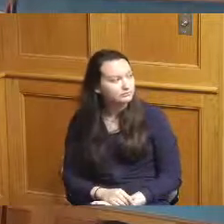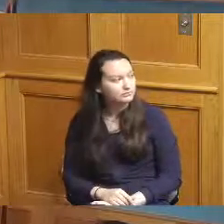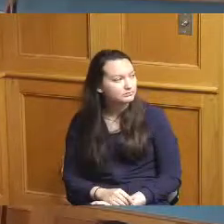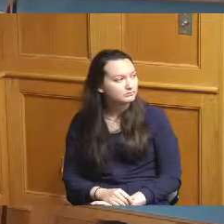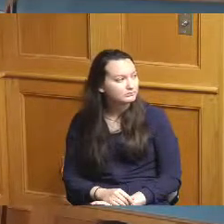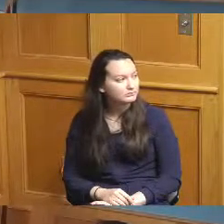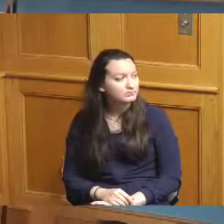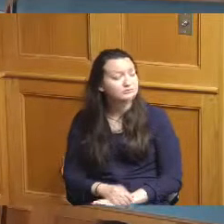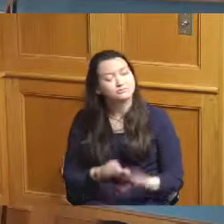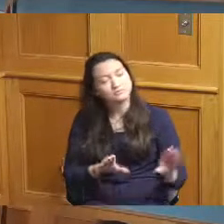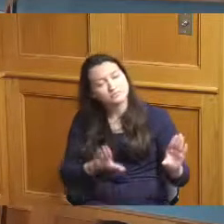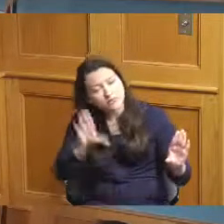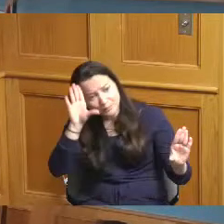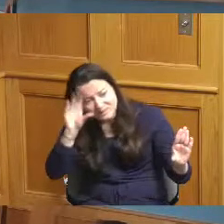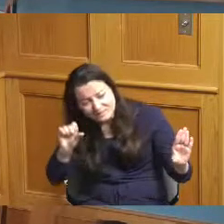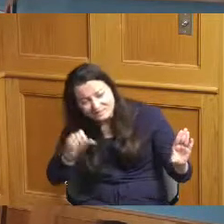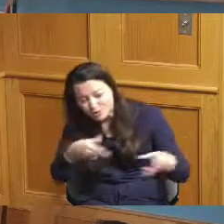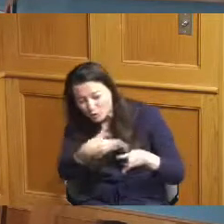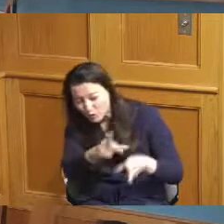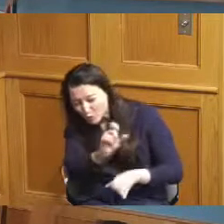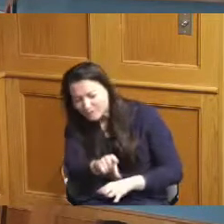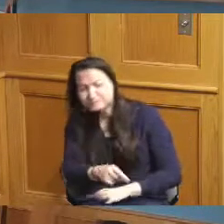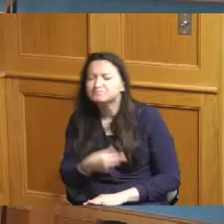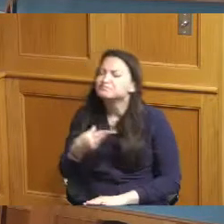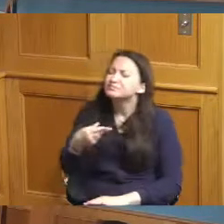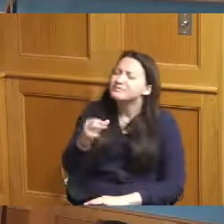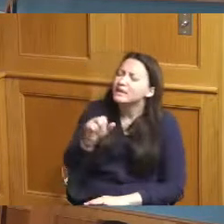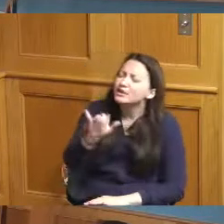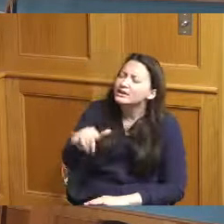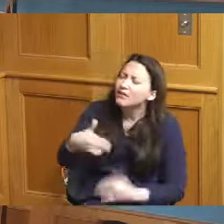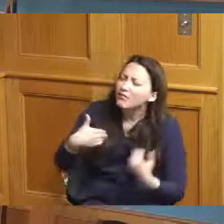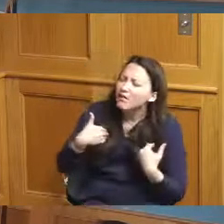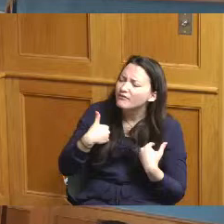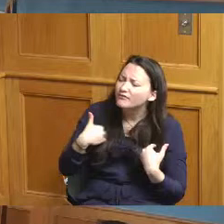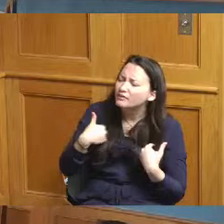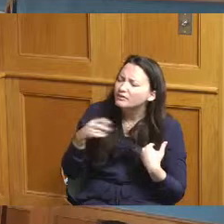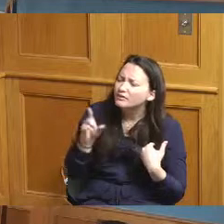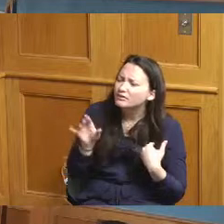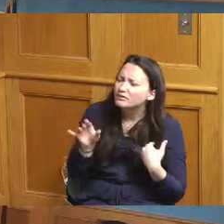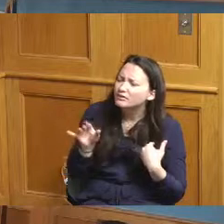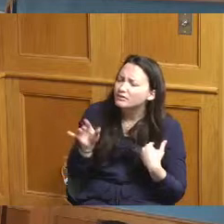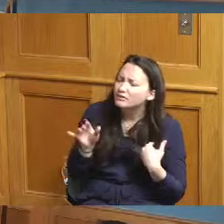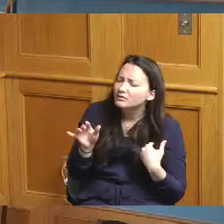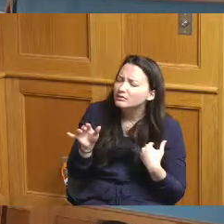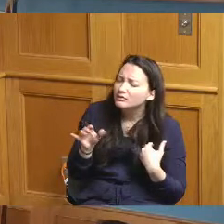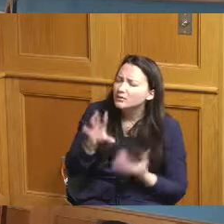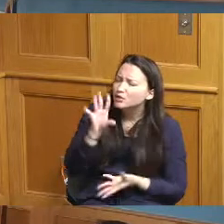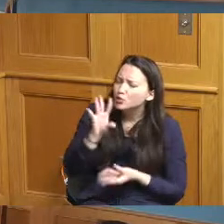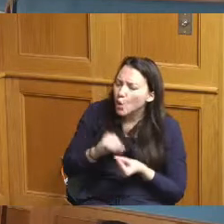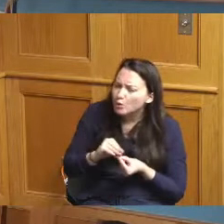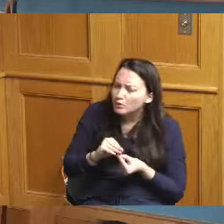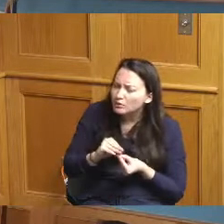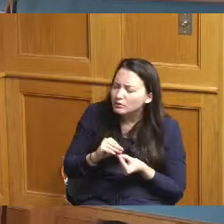Madam President yes just a brief question Harry do you have with you on the total that we we list